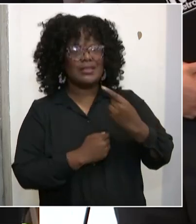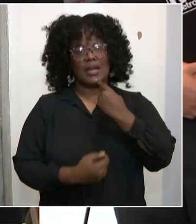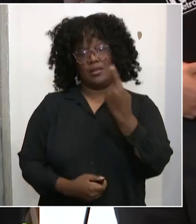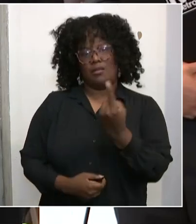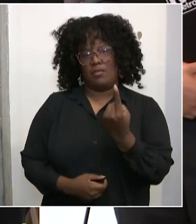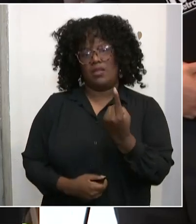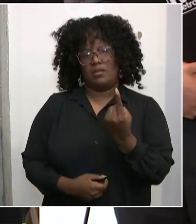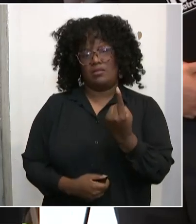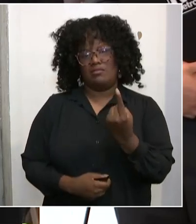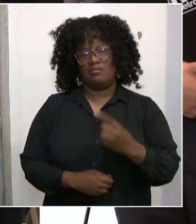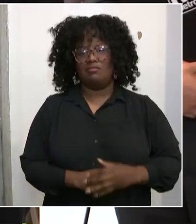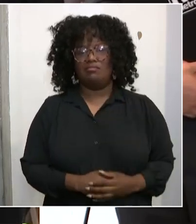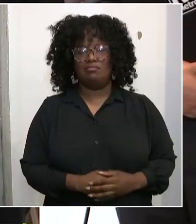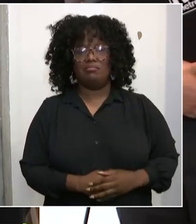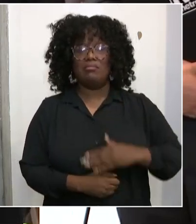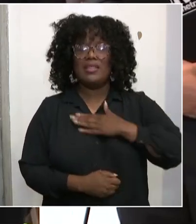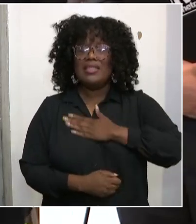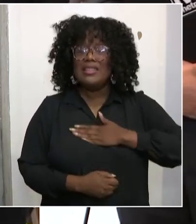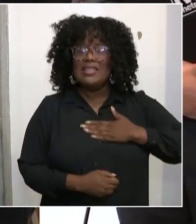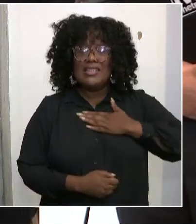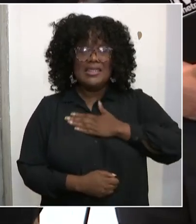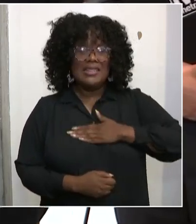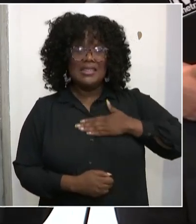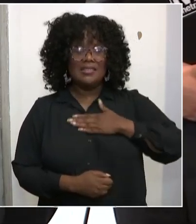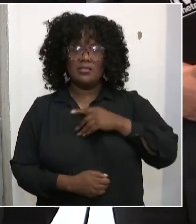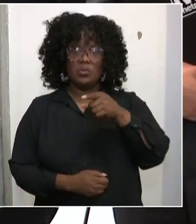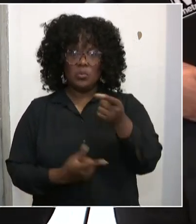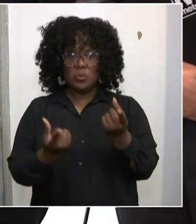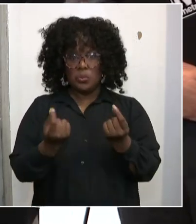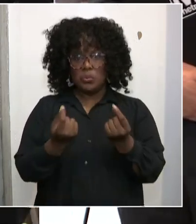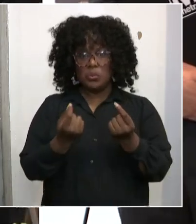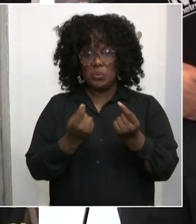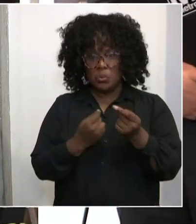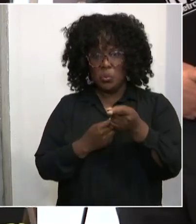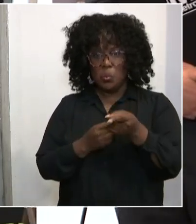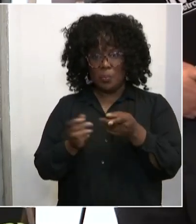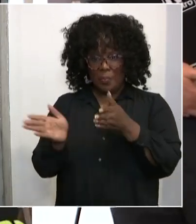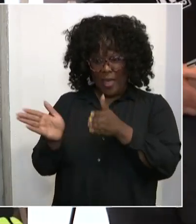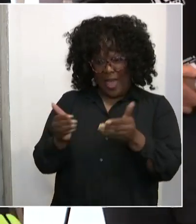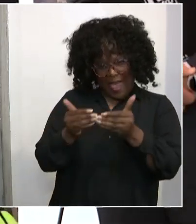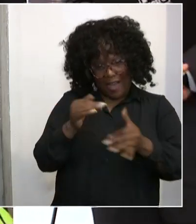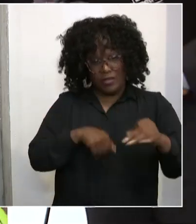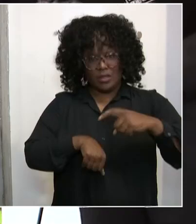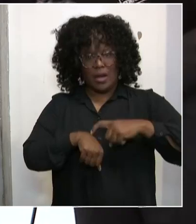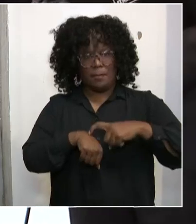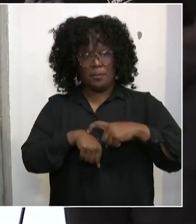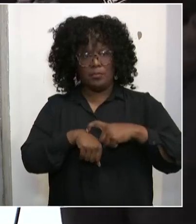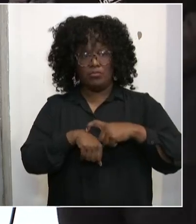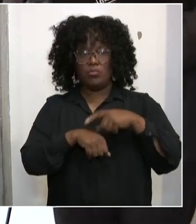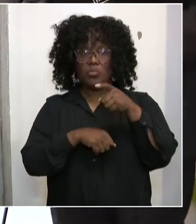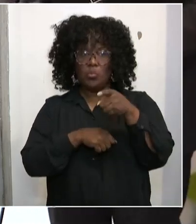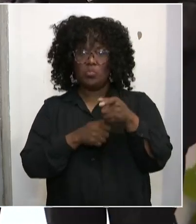I can appreciate General Manager Clark, who has been, uh, very excited about the changes with Metro Transit. I,